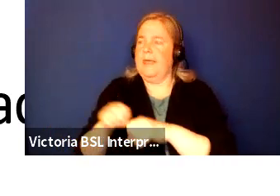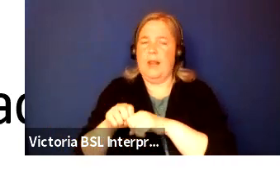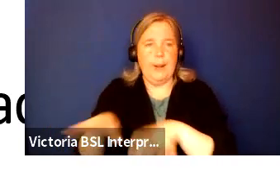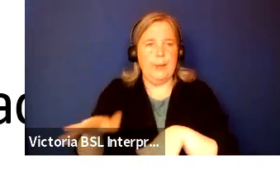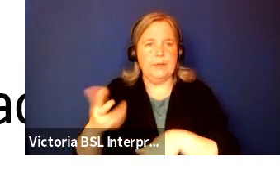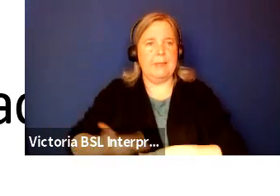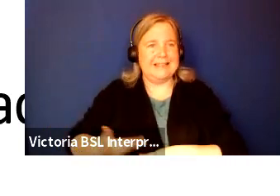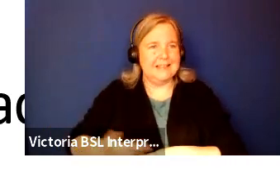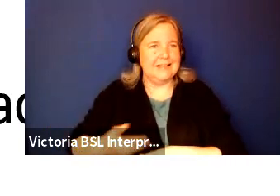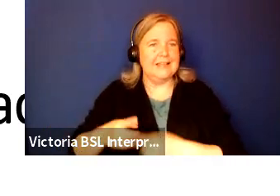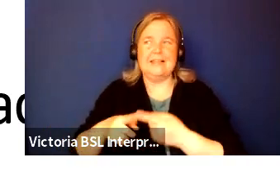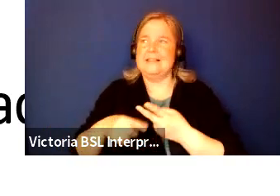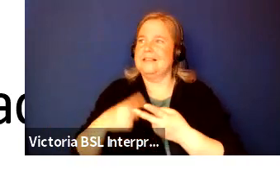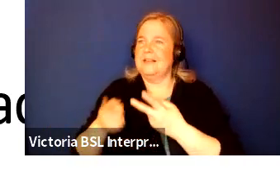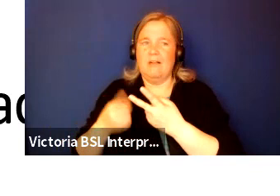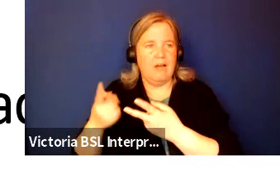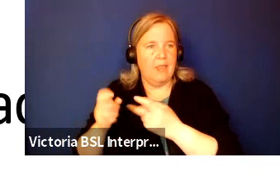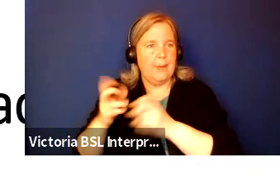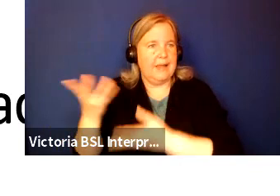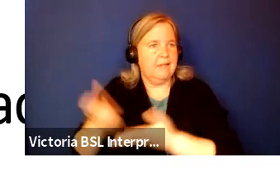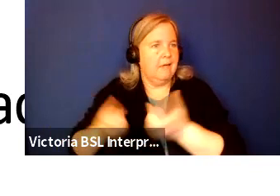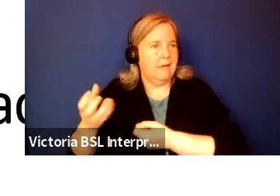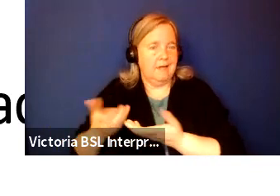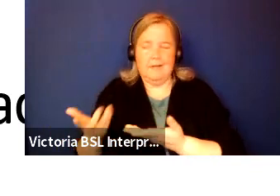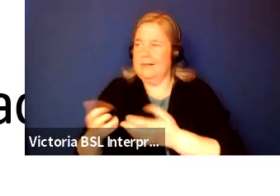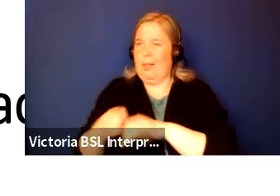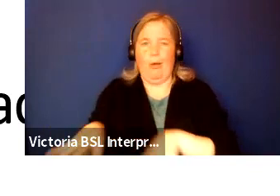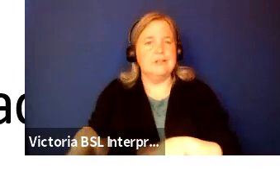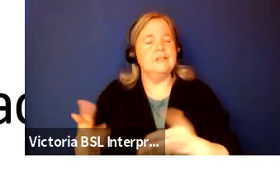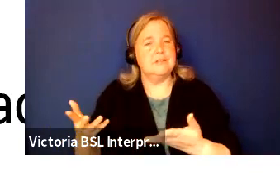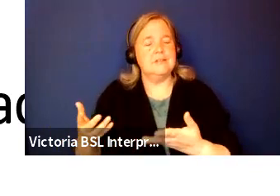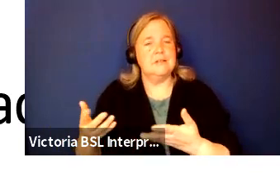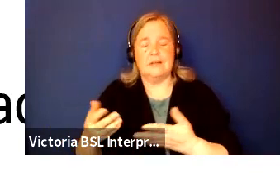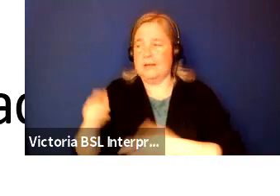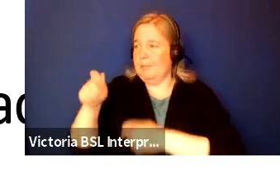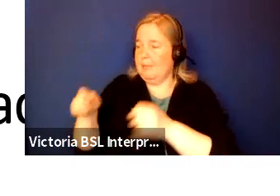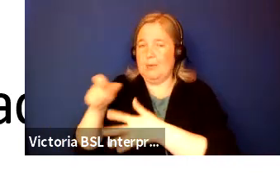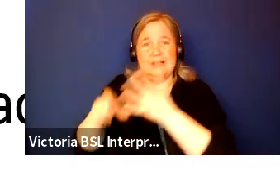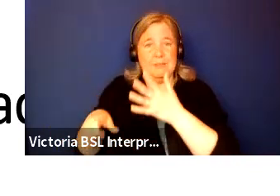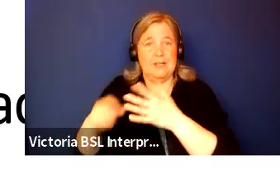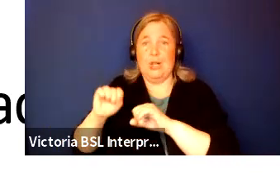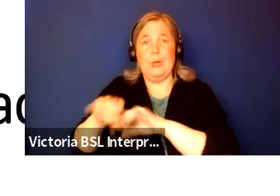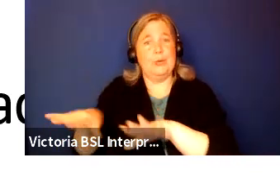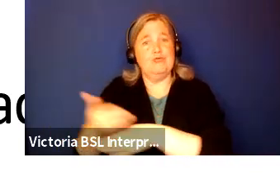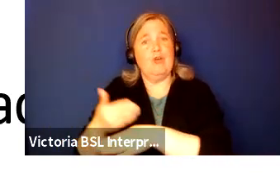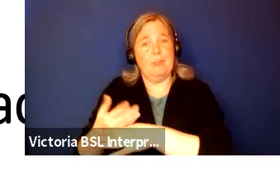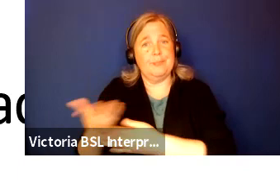business and others, and lot of the personal disability they lose also job.